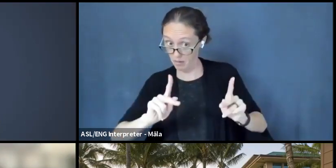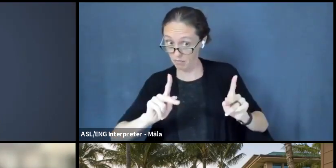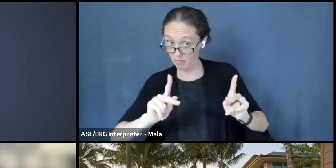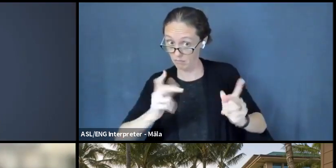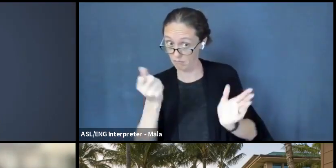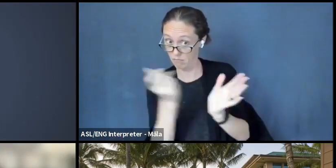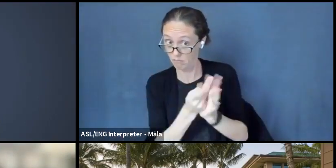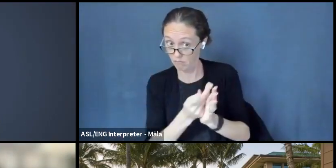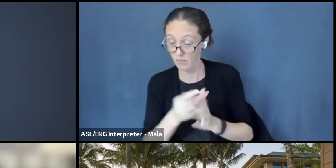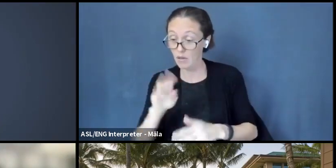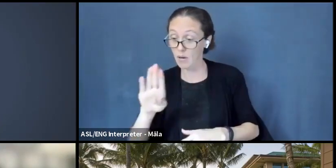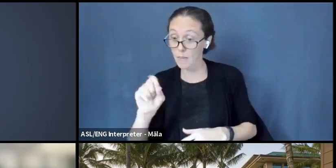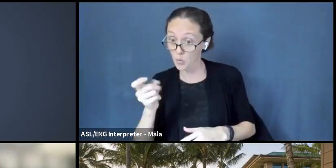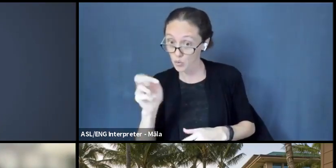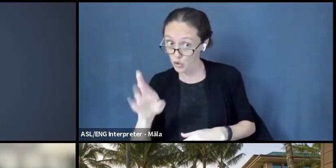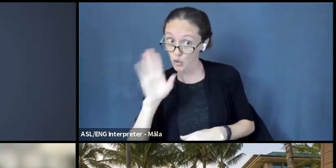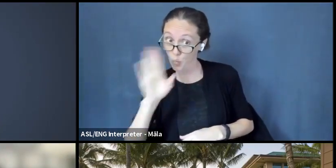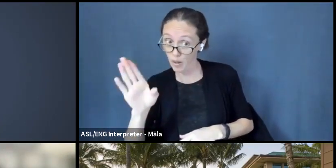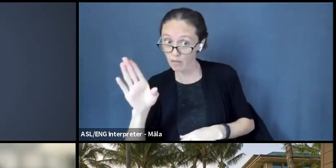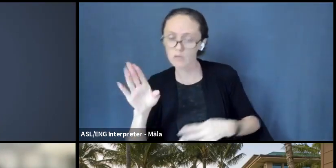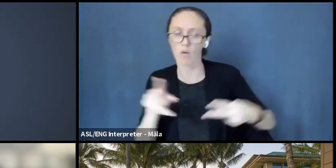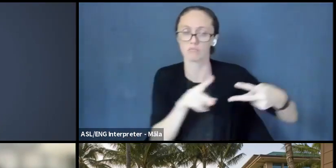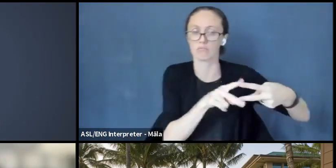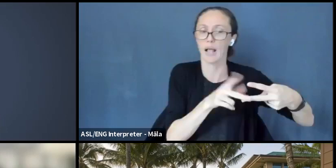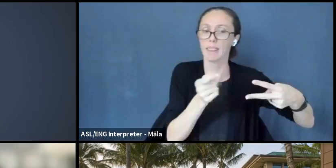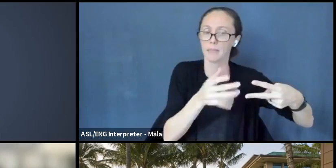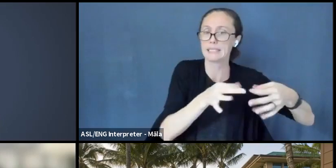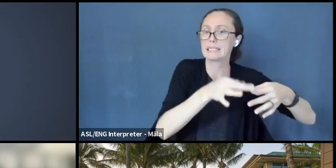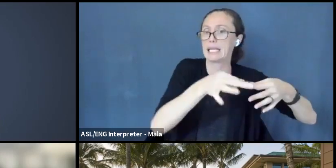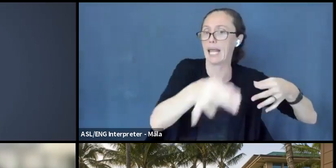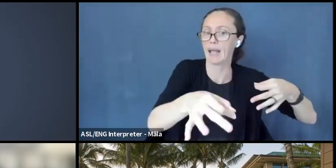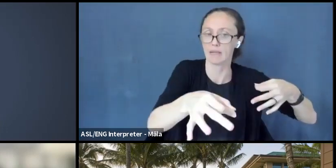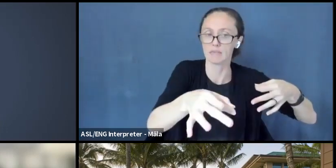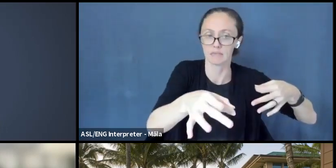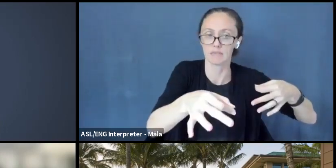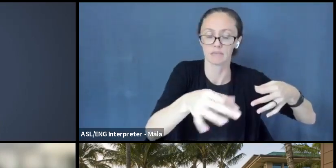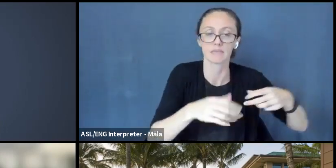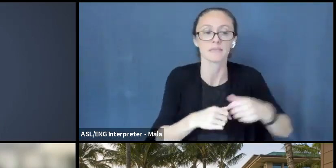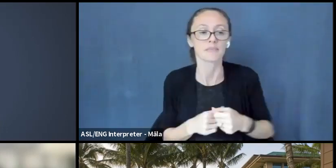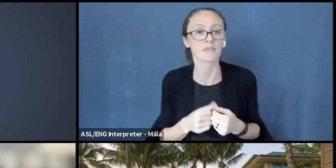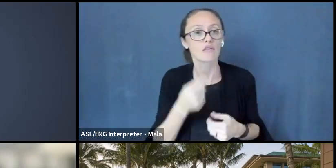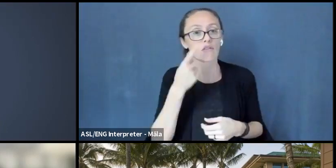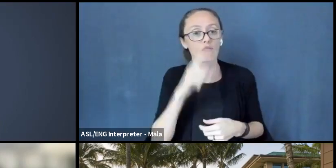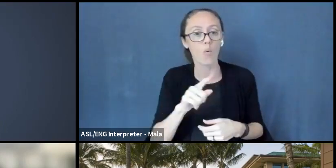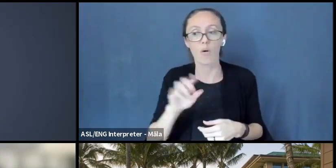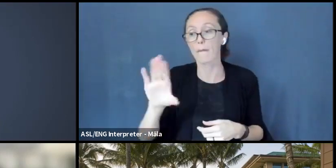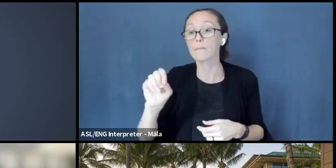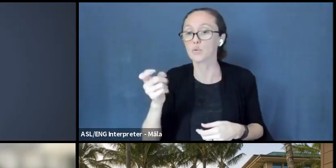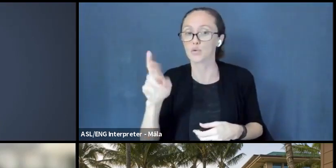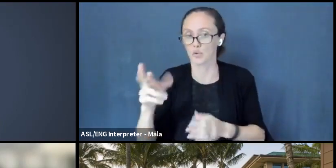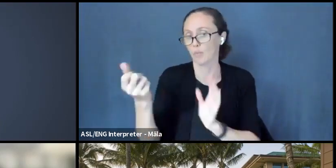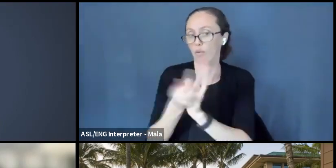Little bit of delay for the Moderna and the Johnson & Johnson vaccine. In terms of the booster dose.